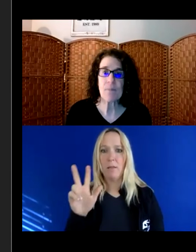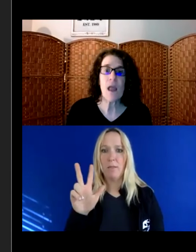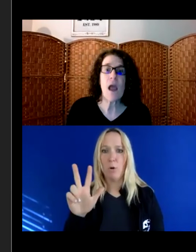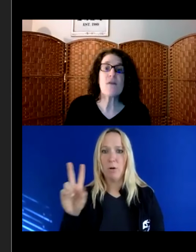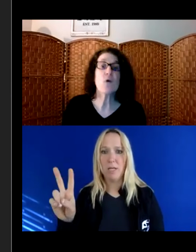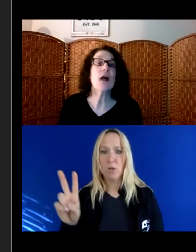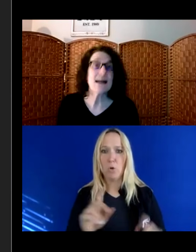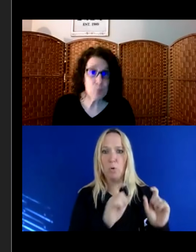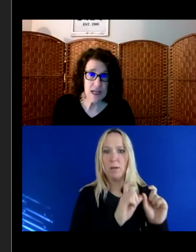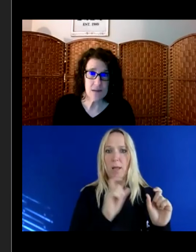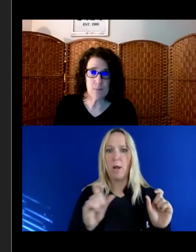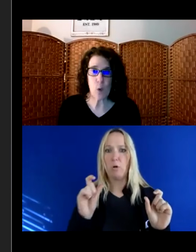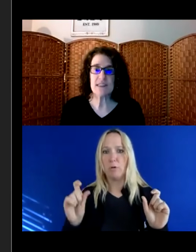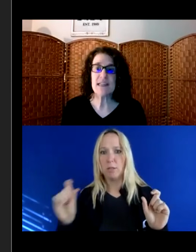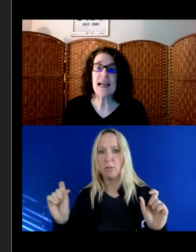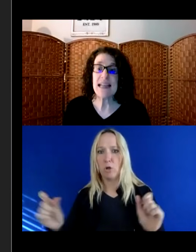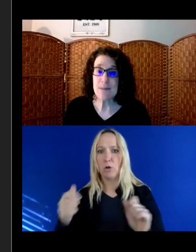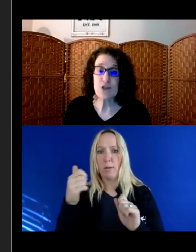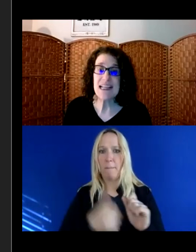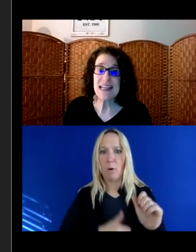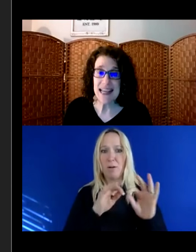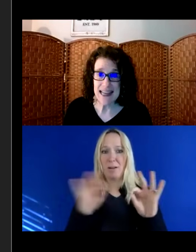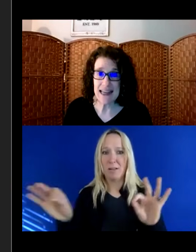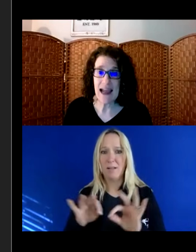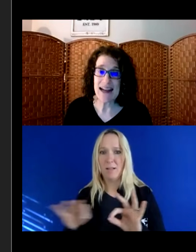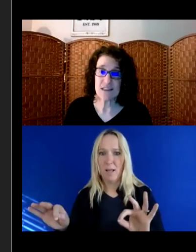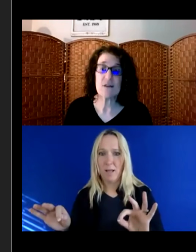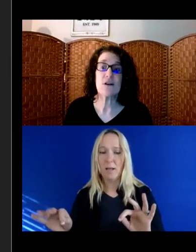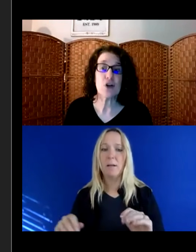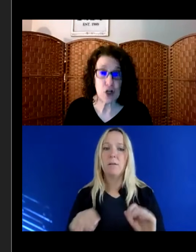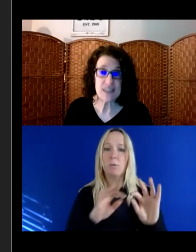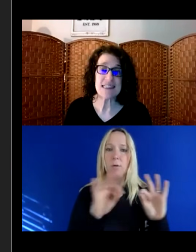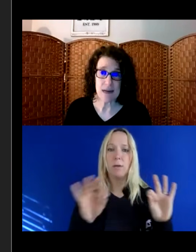For line breaking points, Captioning Key has good examples.